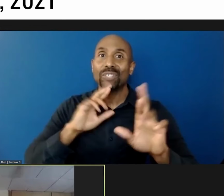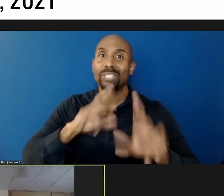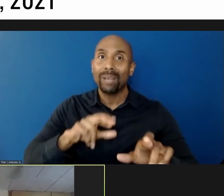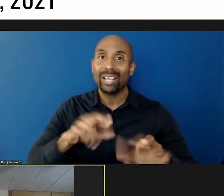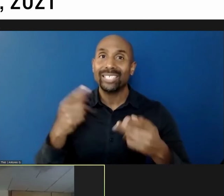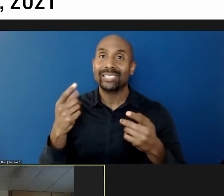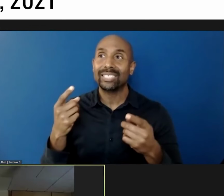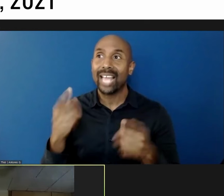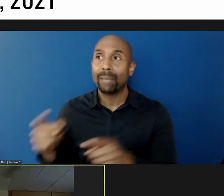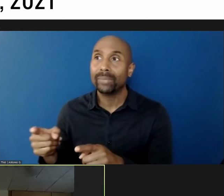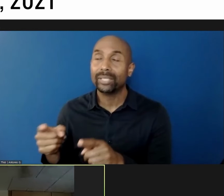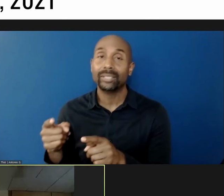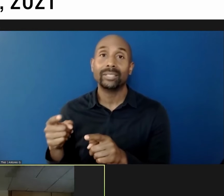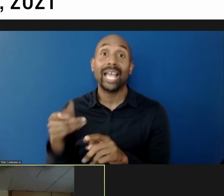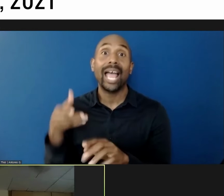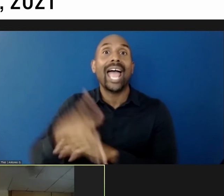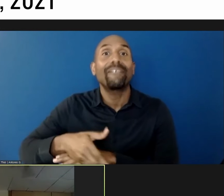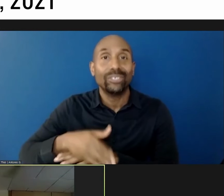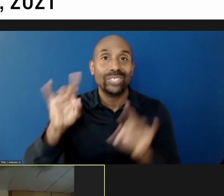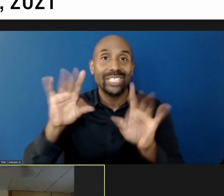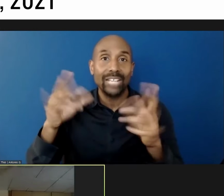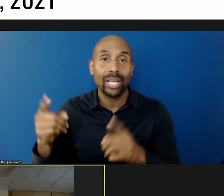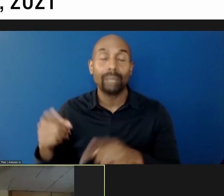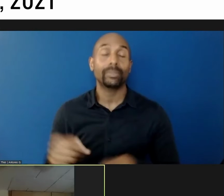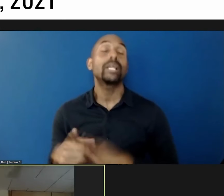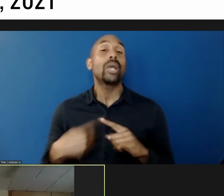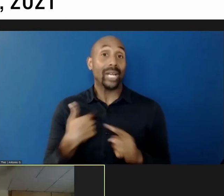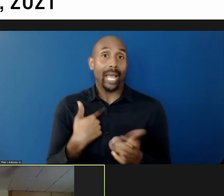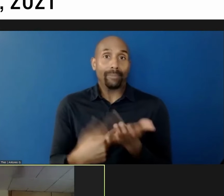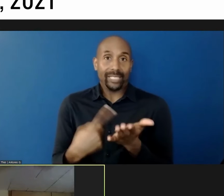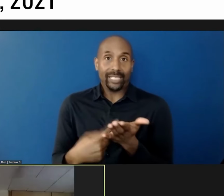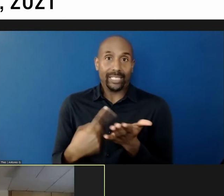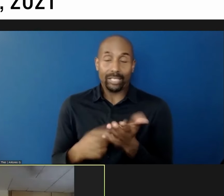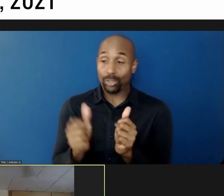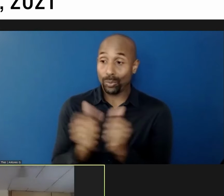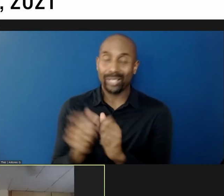people are discussing the pandemic, they say, well, it's an eye opener, right? They keep